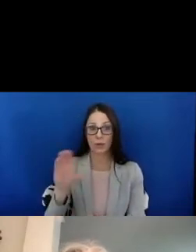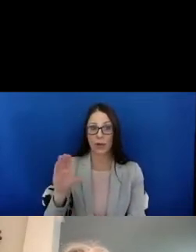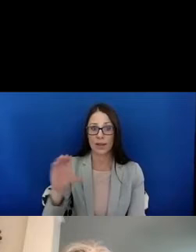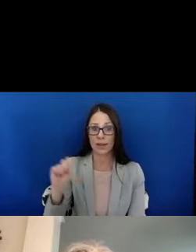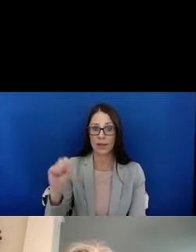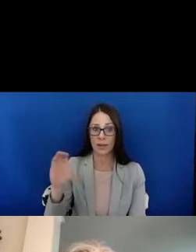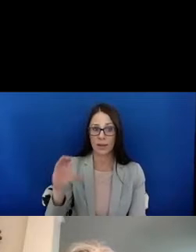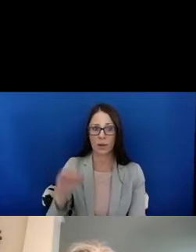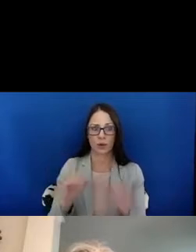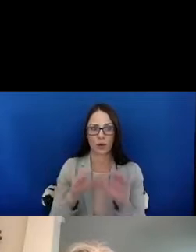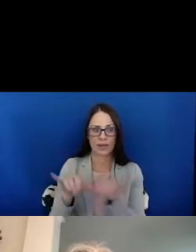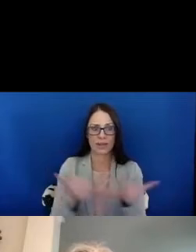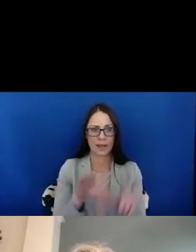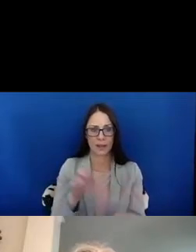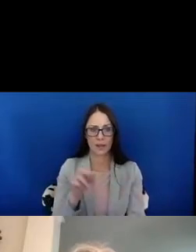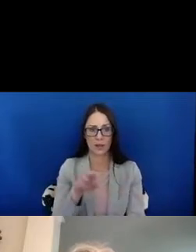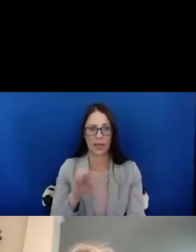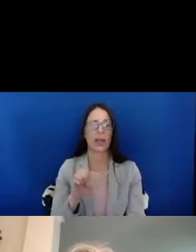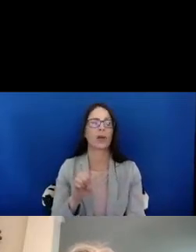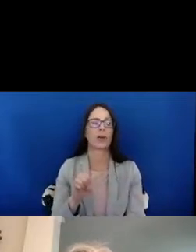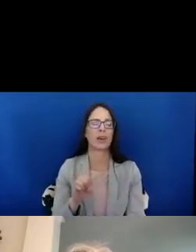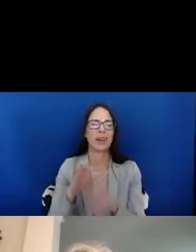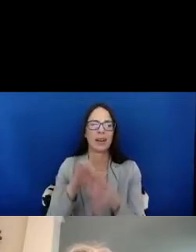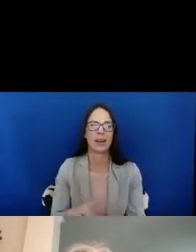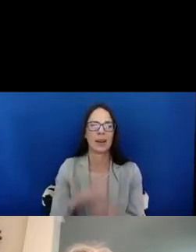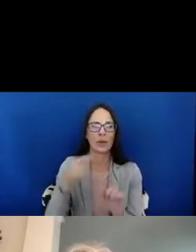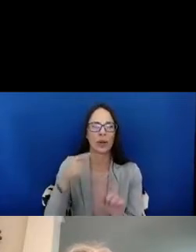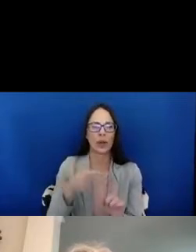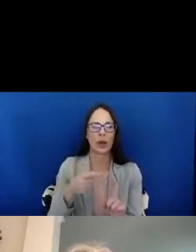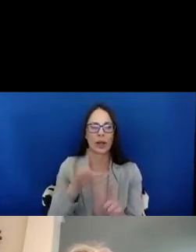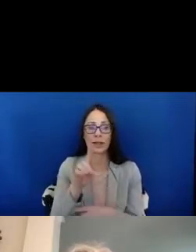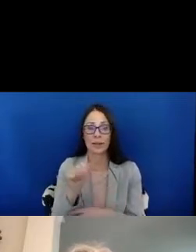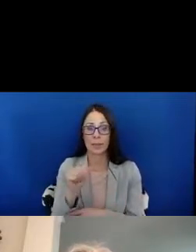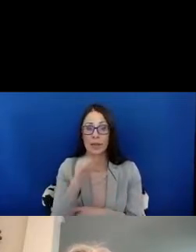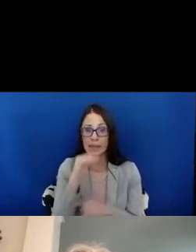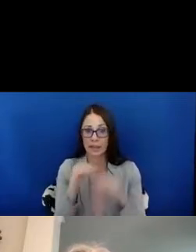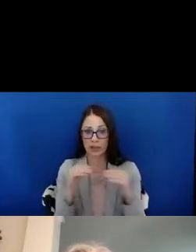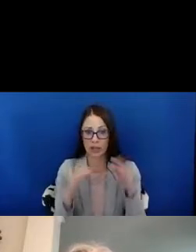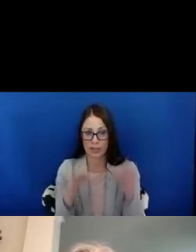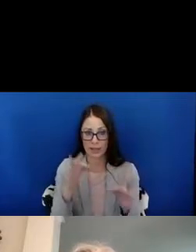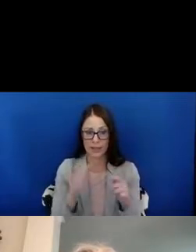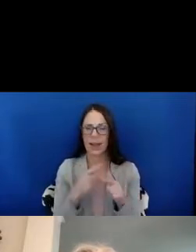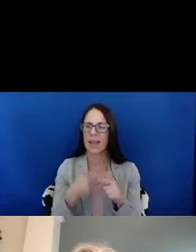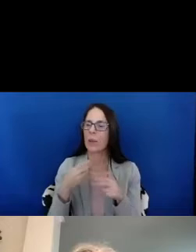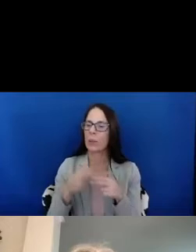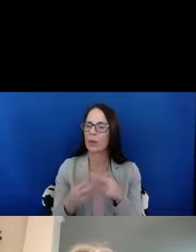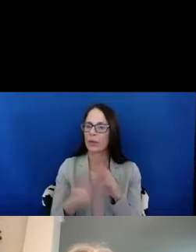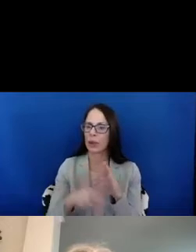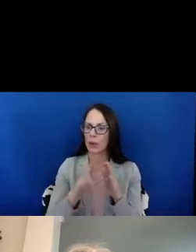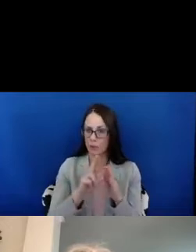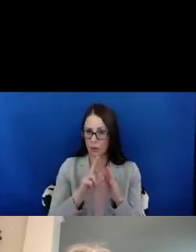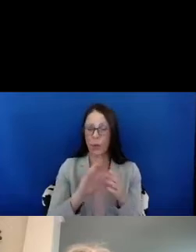CSS, especially regarding Disability Justice, and then I'll briefly review how able ism